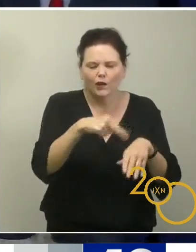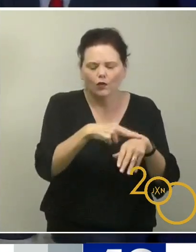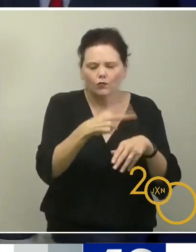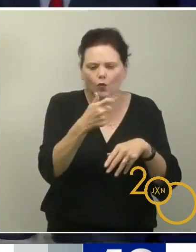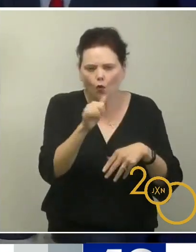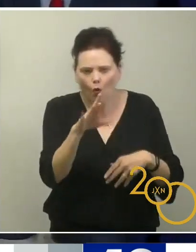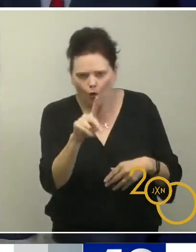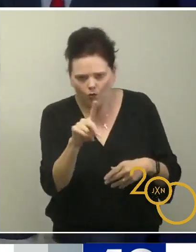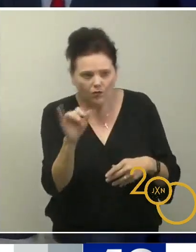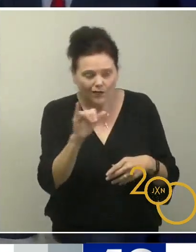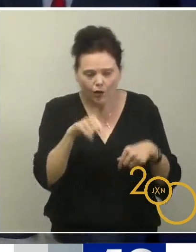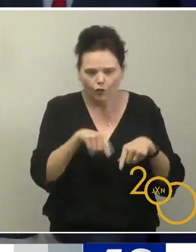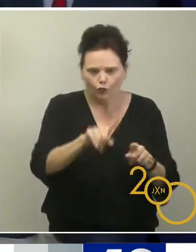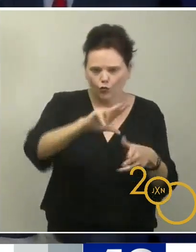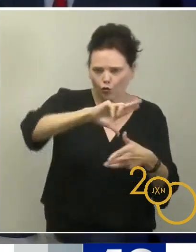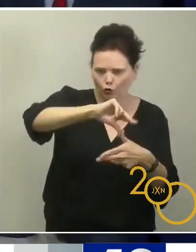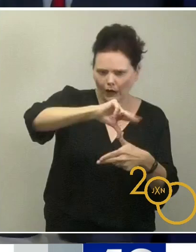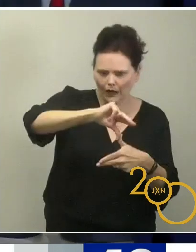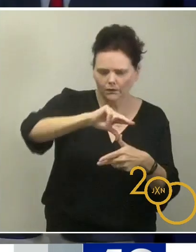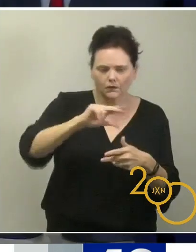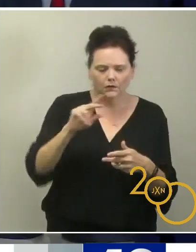TO DO AN EXECUTIVE ORDER TO